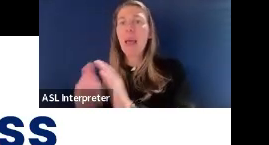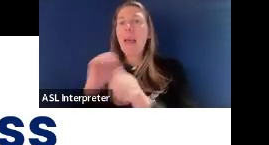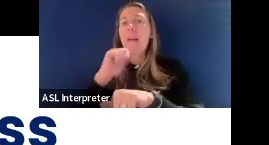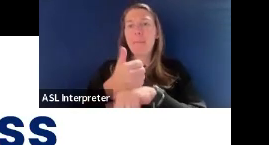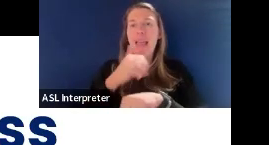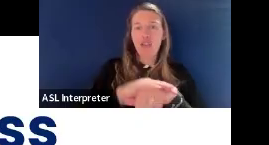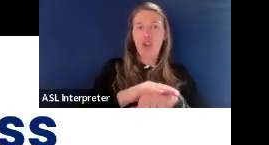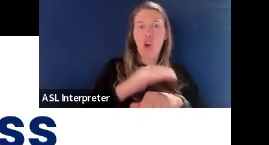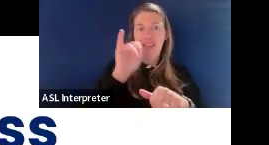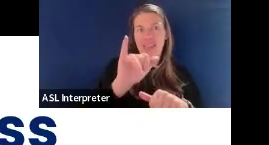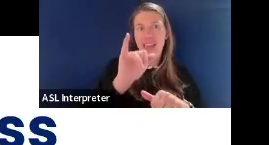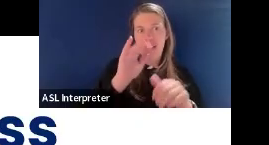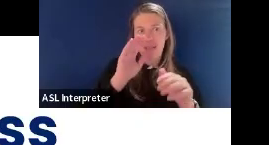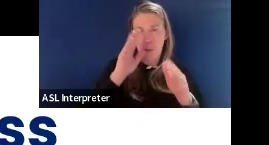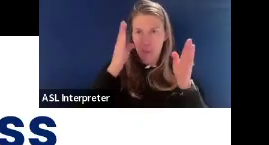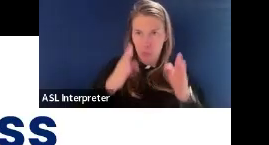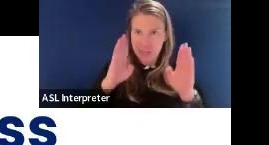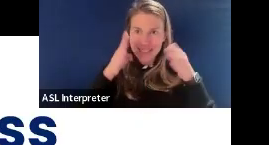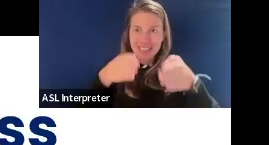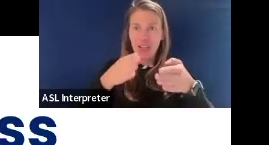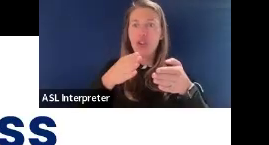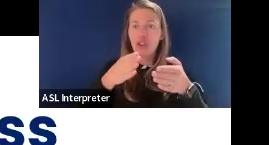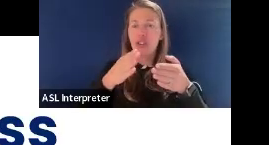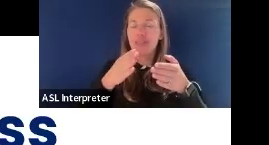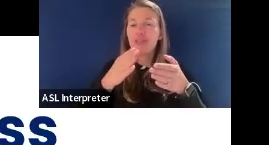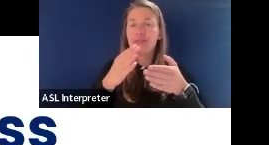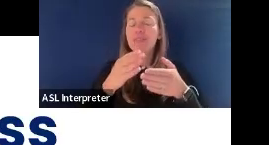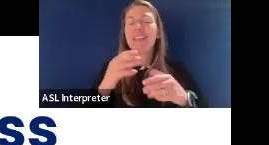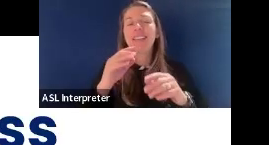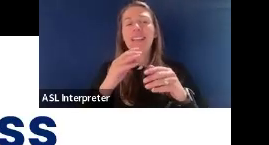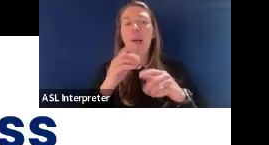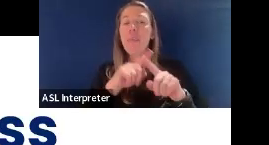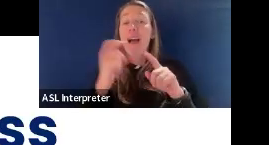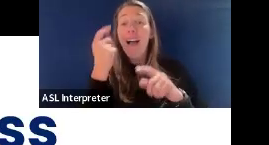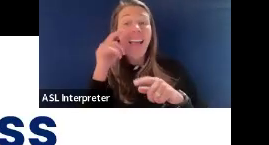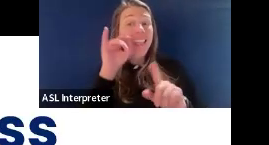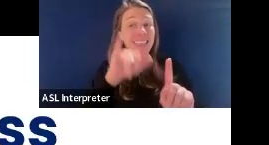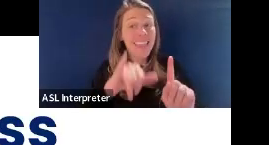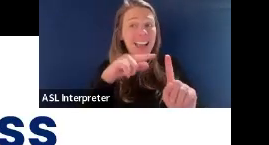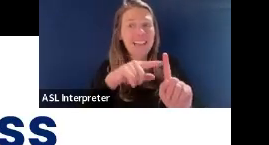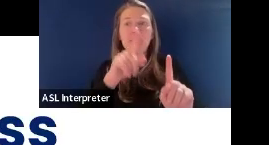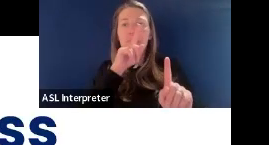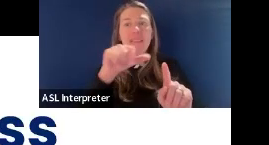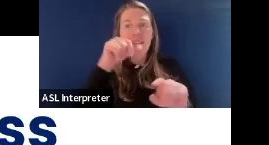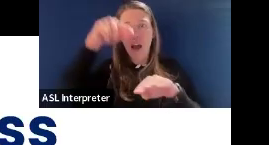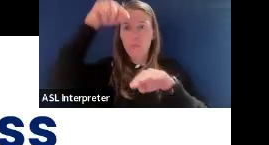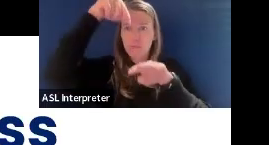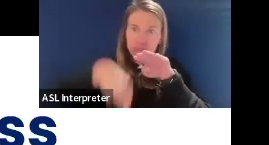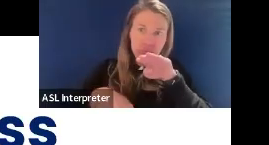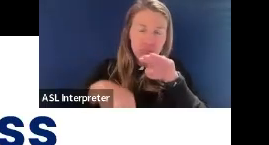person centered service planning process. But I'll also just say that these slides are not a comprehensive summary of all